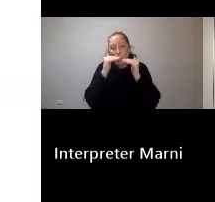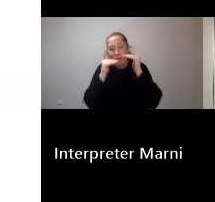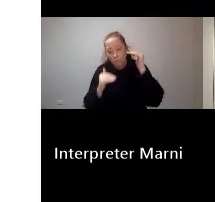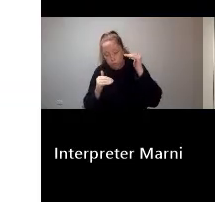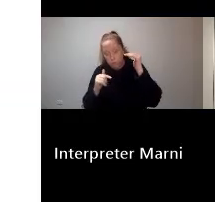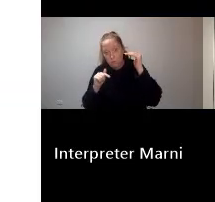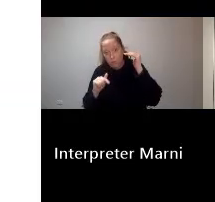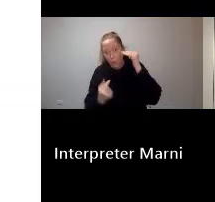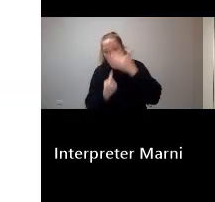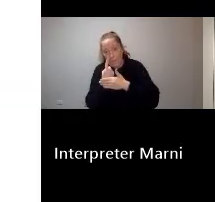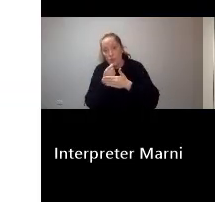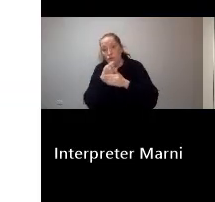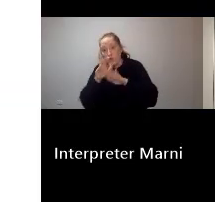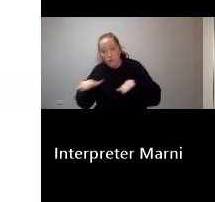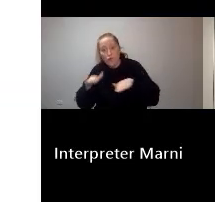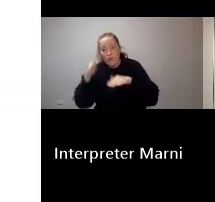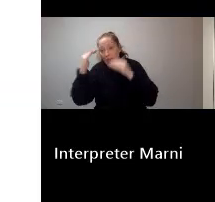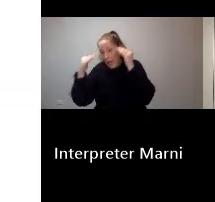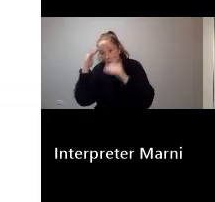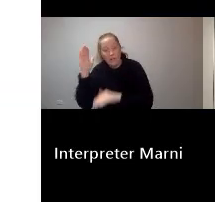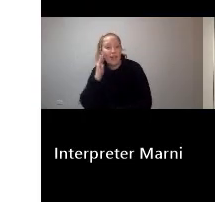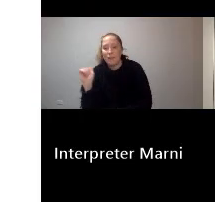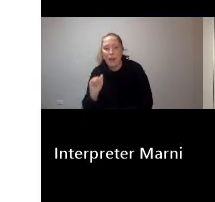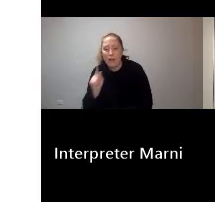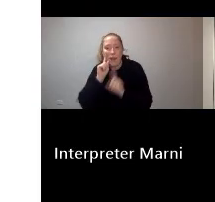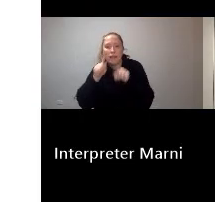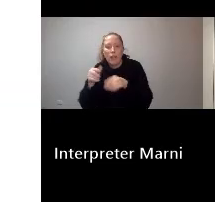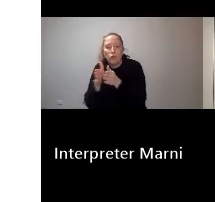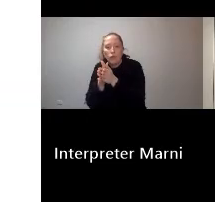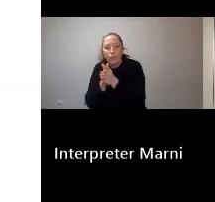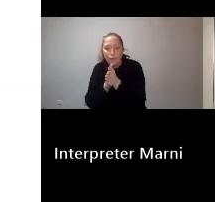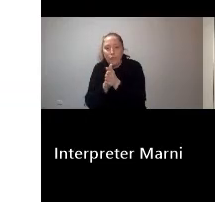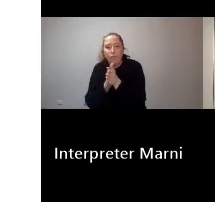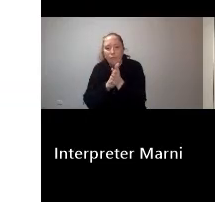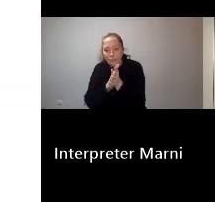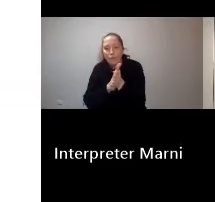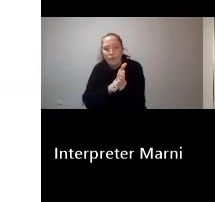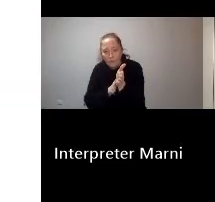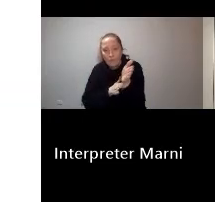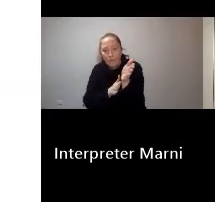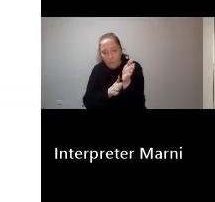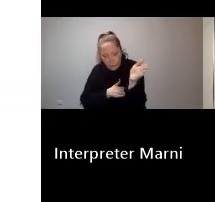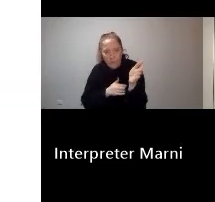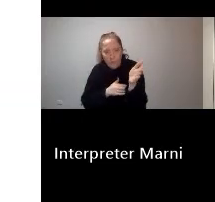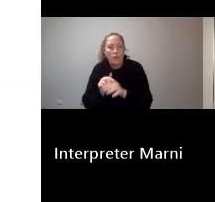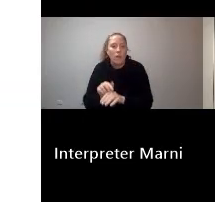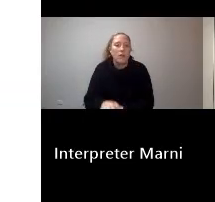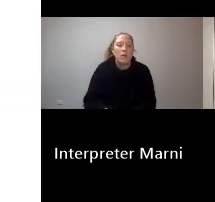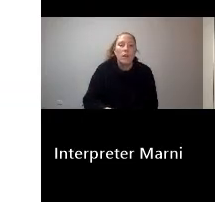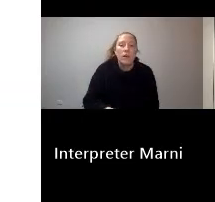This is data from the Longitudinal Study of Australia's Children, including things like telomere length, which is in the bottom right there.